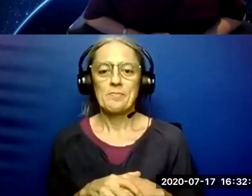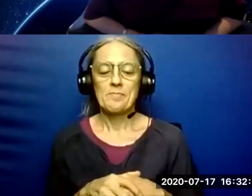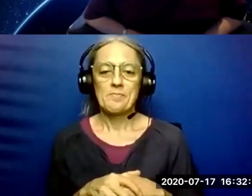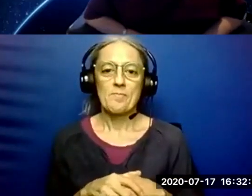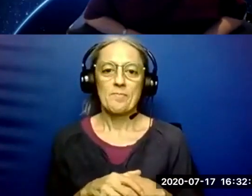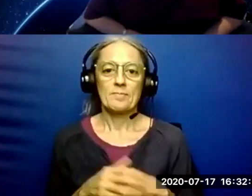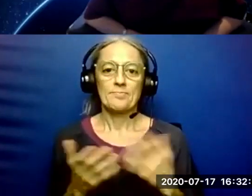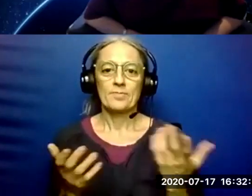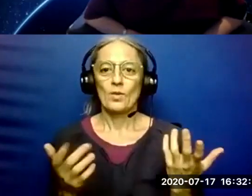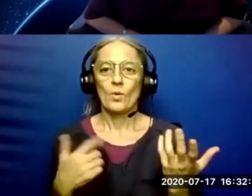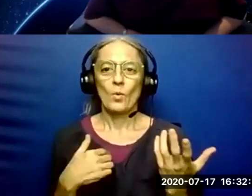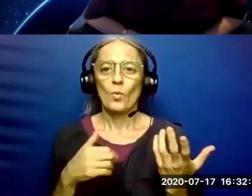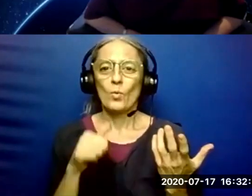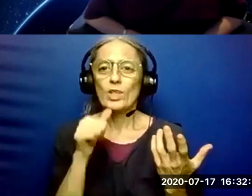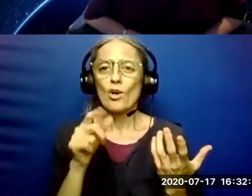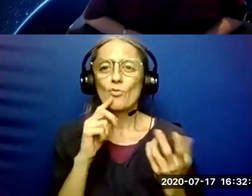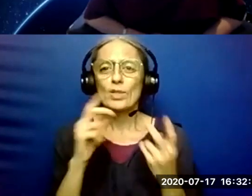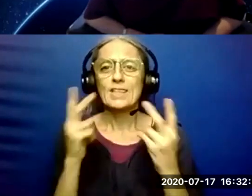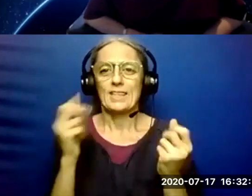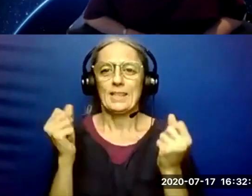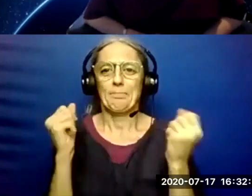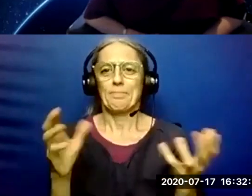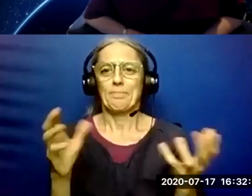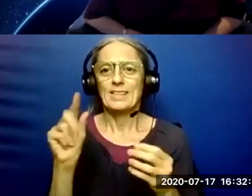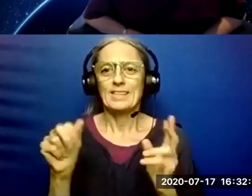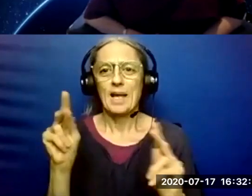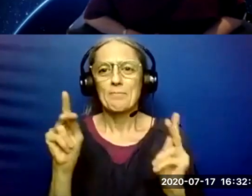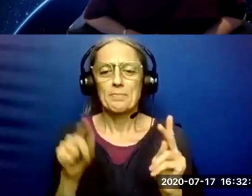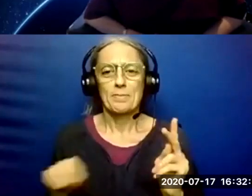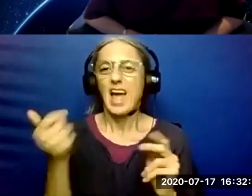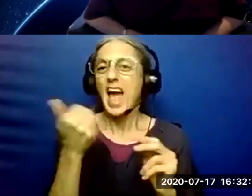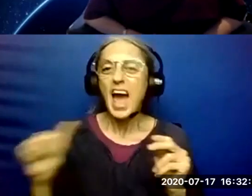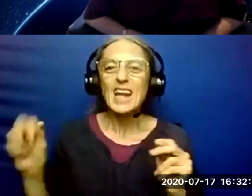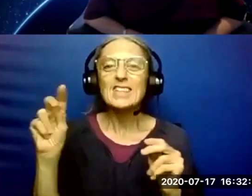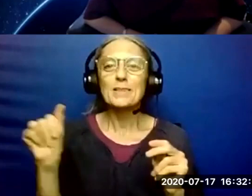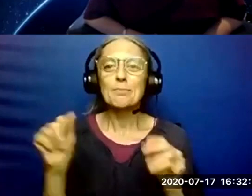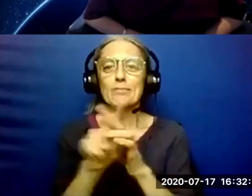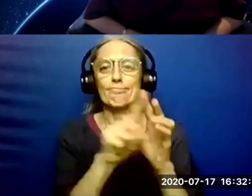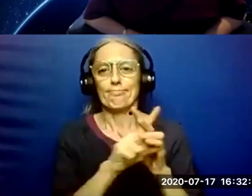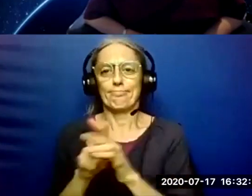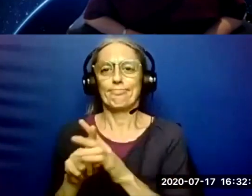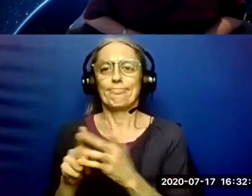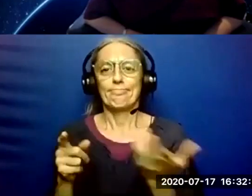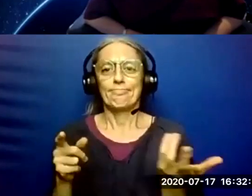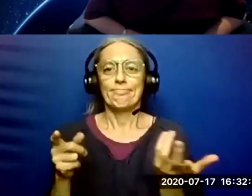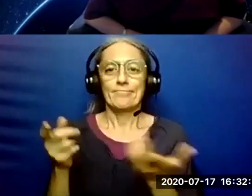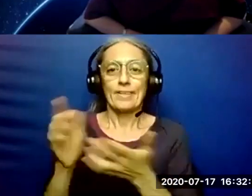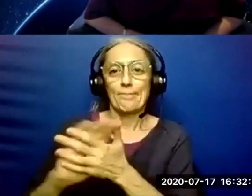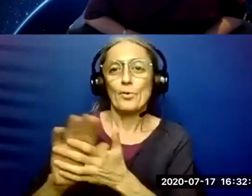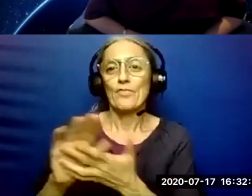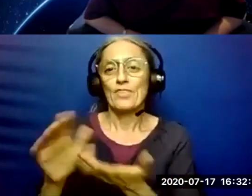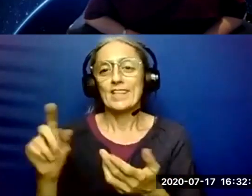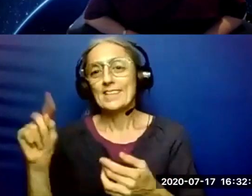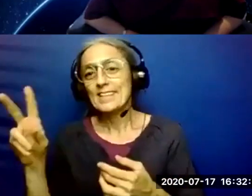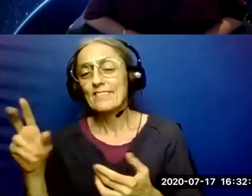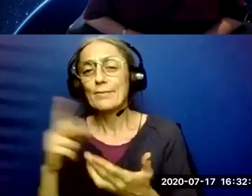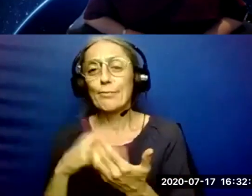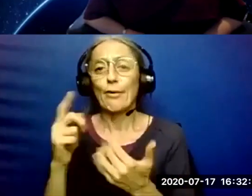with any type of disability-- in a positive way in films or television programs.